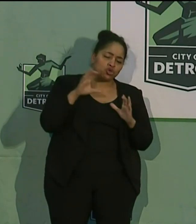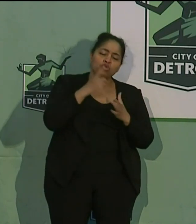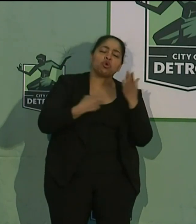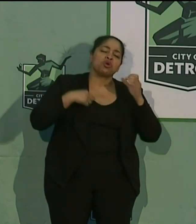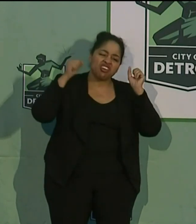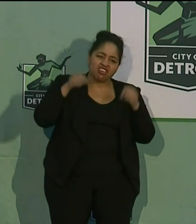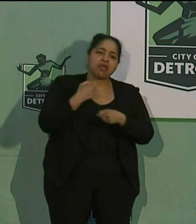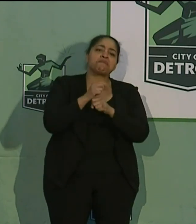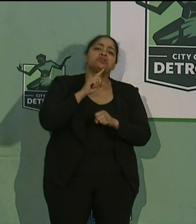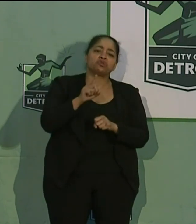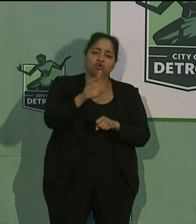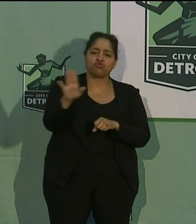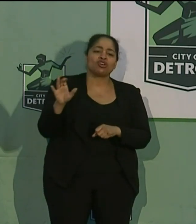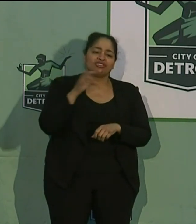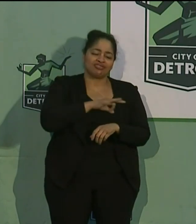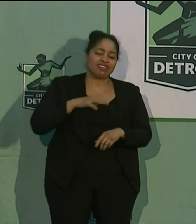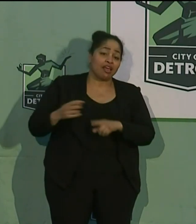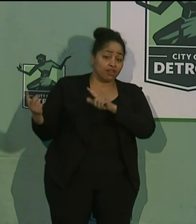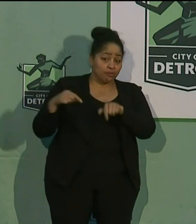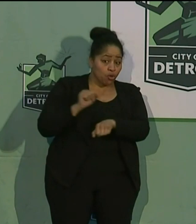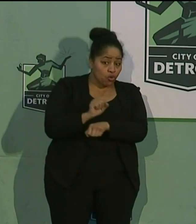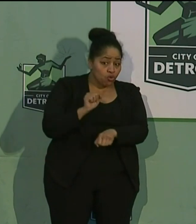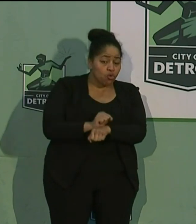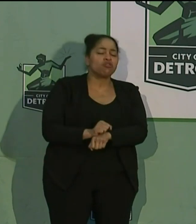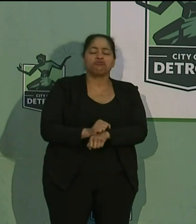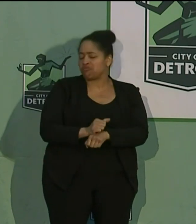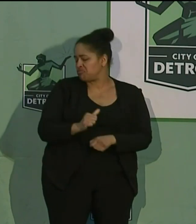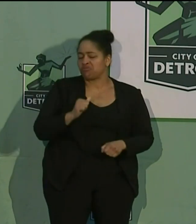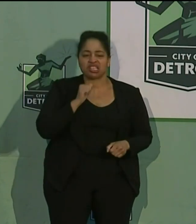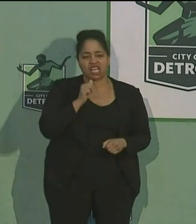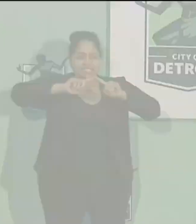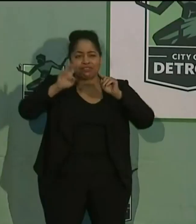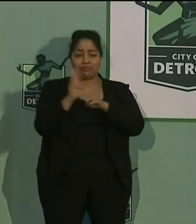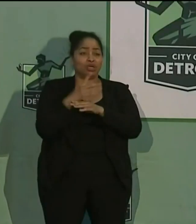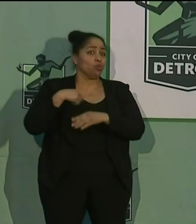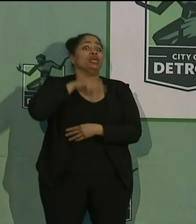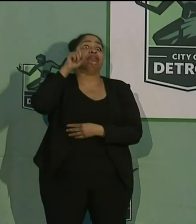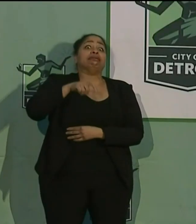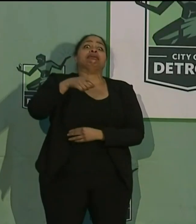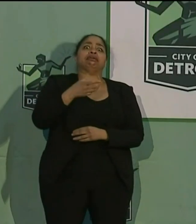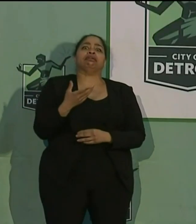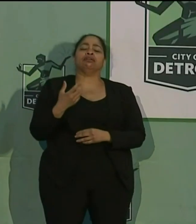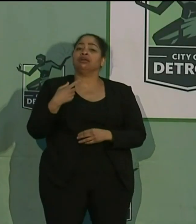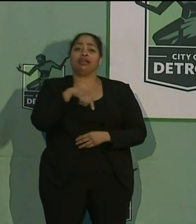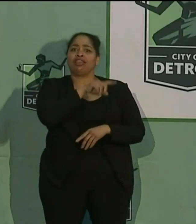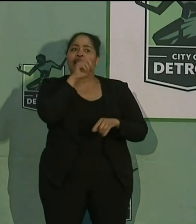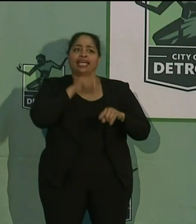FIRST CITY IN AMERICA TO SAY TO COMPANIES, YOU HAVE TO BE OPEN, COMPANIES, YOU HAVE TO BE OPEN, YOUR EMPLOYEES HAVE TO BE THERE, YOUR EMPLOYEES HAVE TO BE THERE, WE’RE GOING TO DO EVERYTHING WE WE’RE GOING TO DO EVERYTHING WE CAN TO ENSURE THAT THE EMPLOYEES